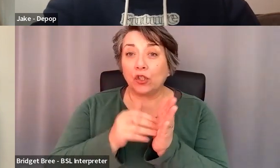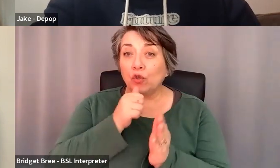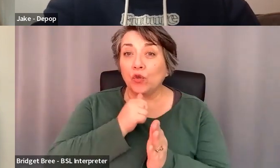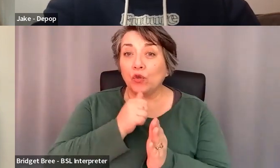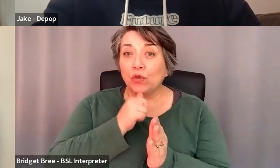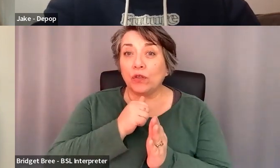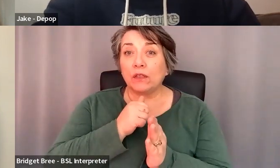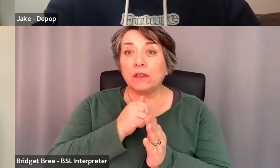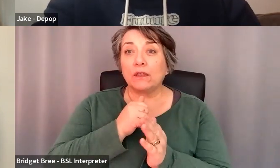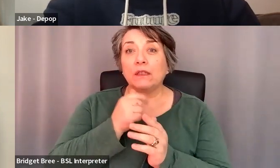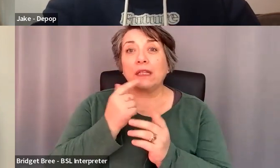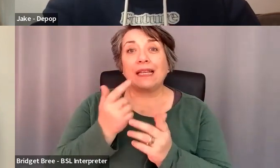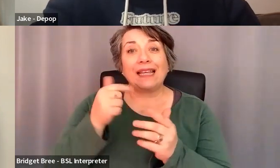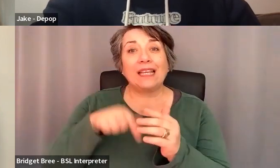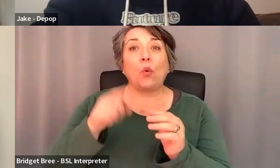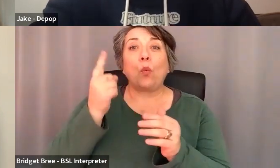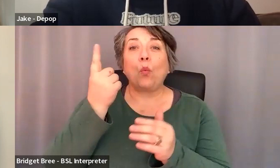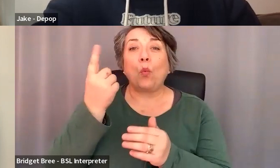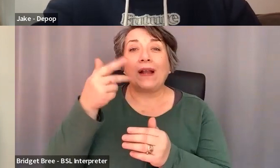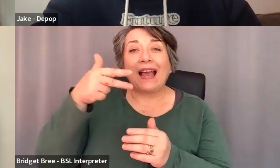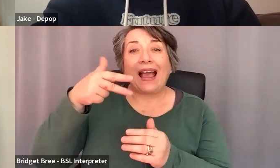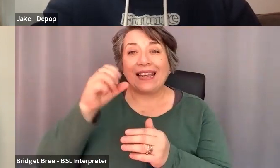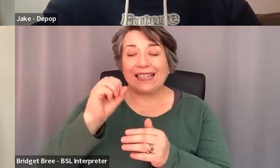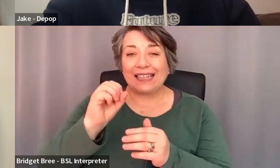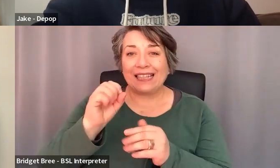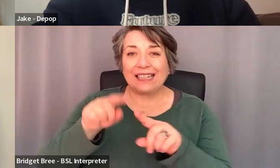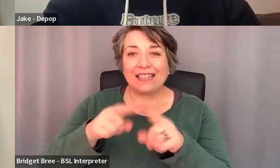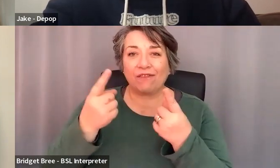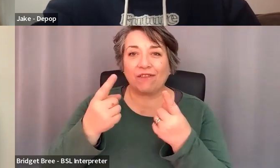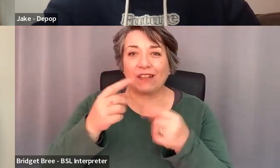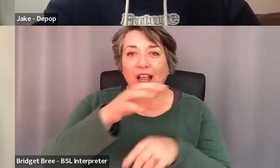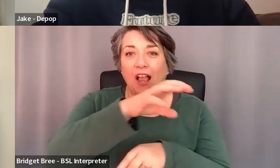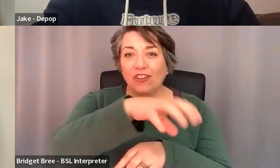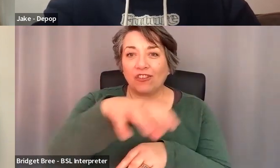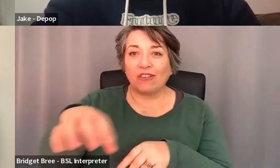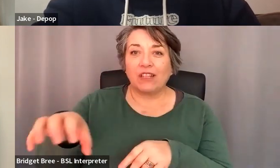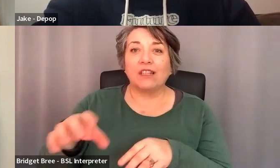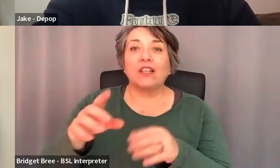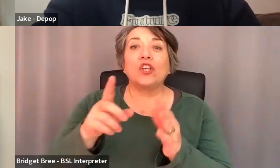We have 30 million registered users and using 180 different counties, the Our main growth areas are being Uk and Europe. The U.S.A. main growth areas are UK and Europe, USA and Australia. At present we have around 400 people working for Depop Kroos London,